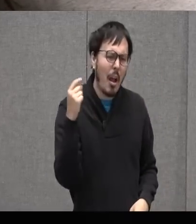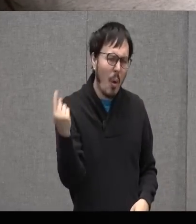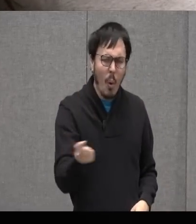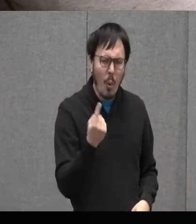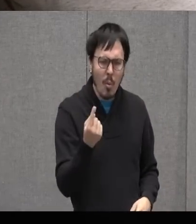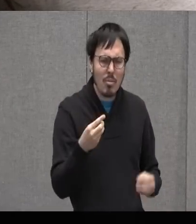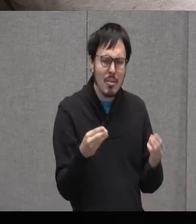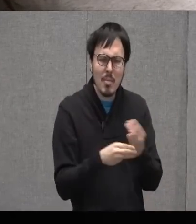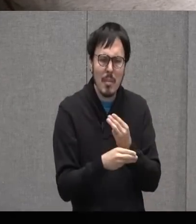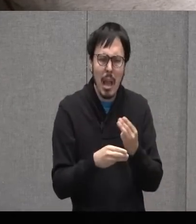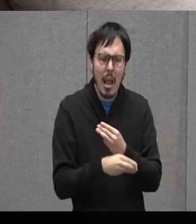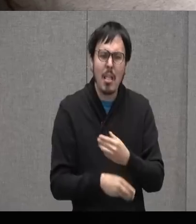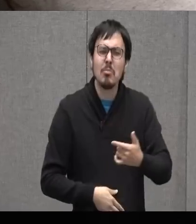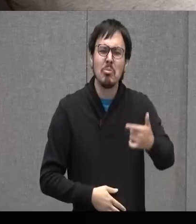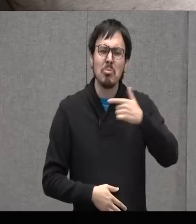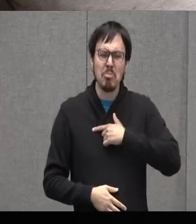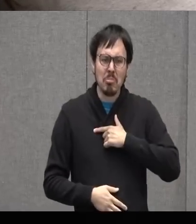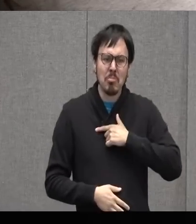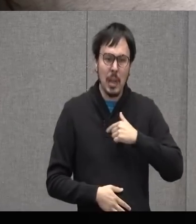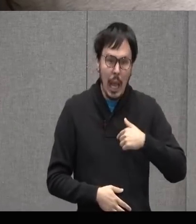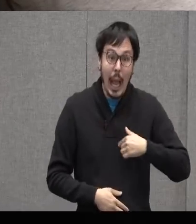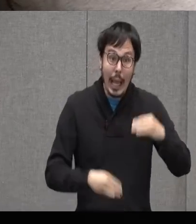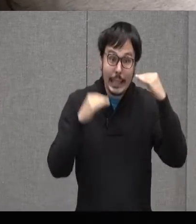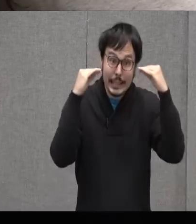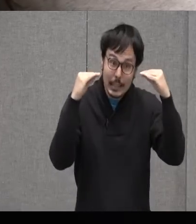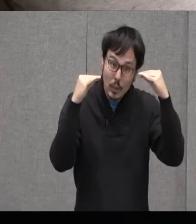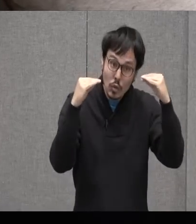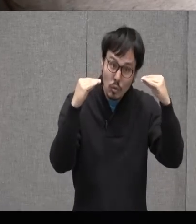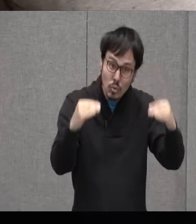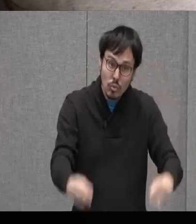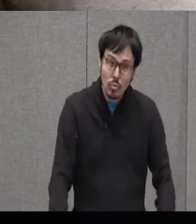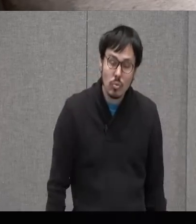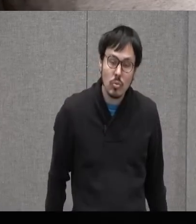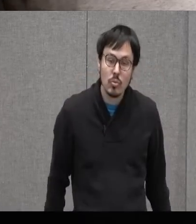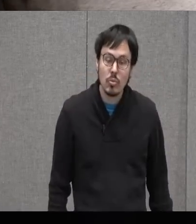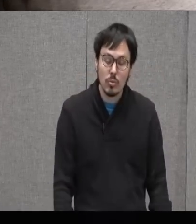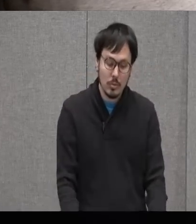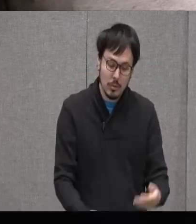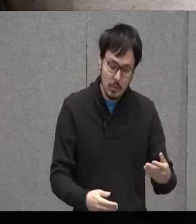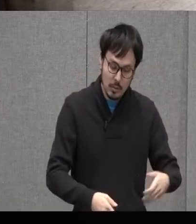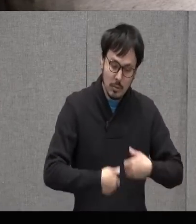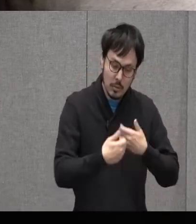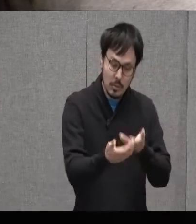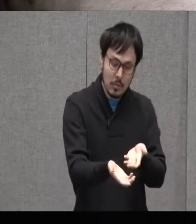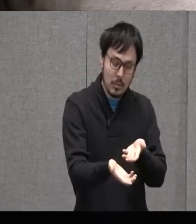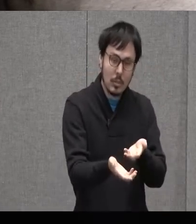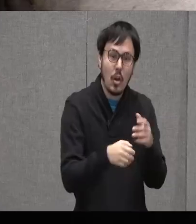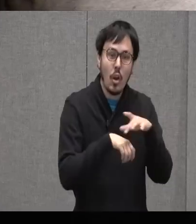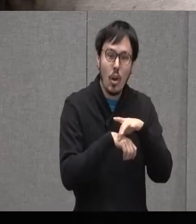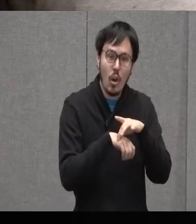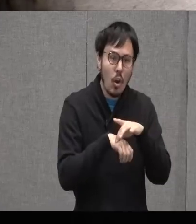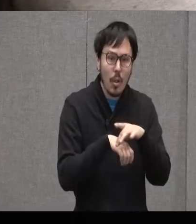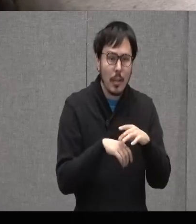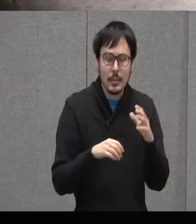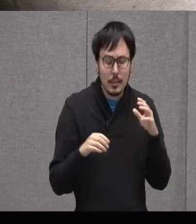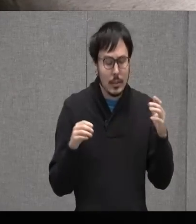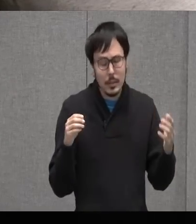but it's my turn to teach you something. Introducing Earth's greatest invention, Pizza.